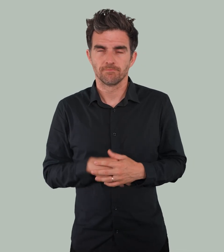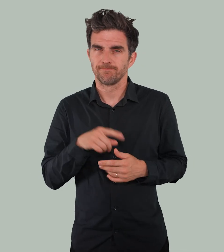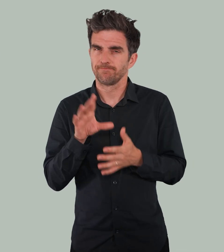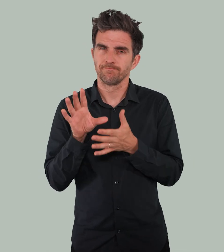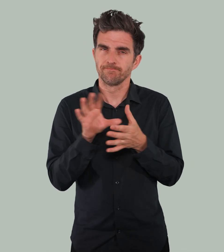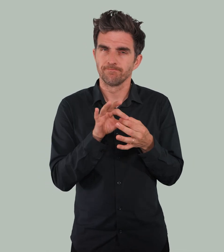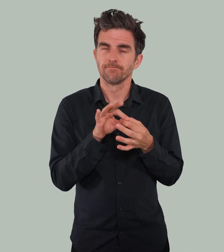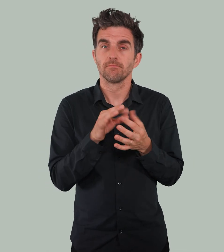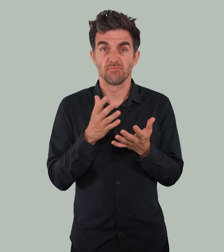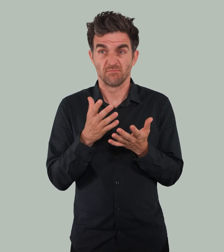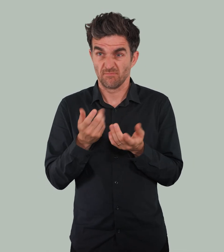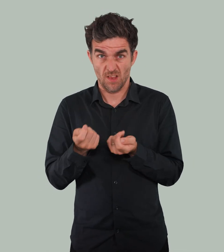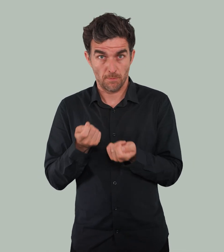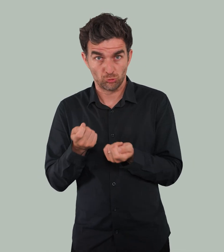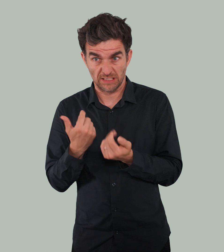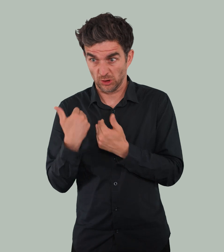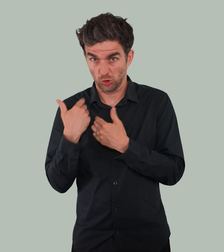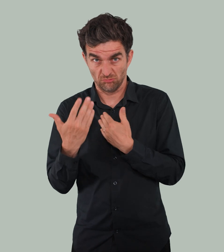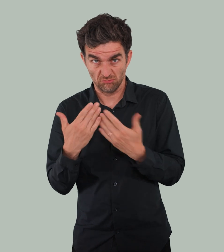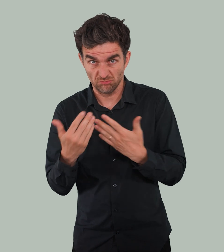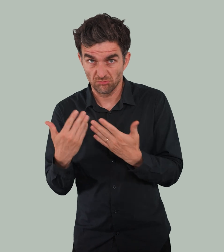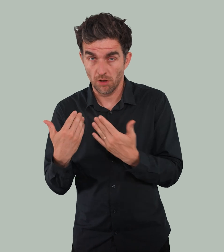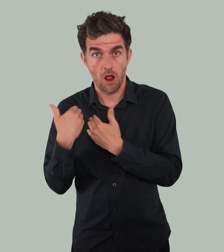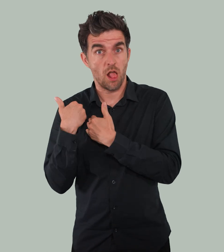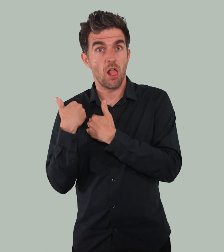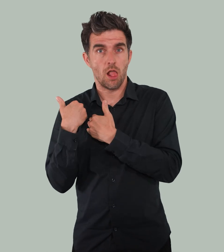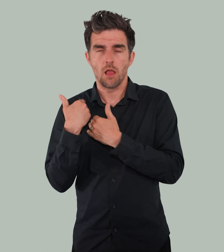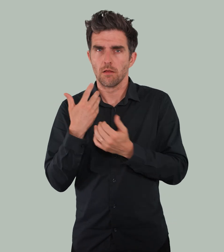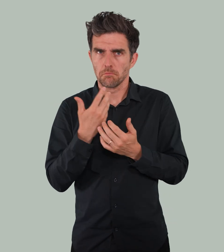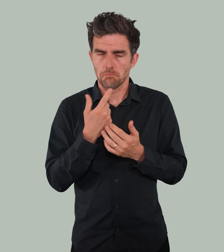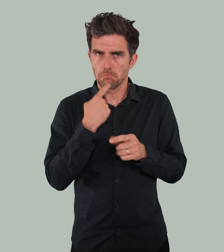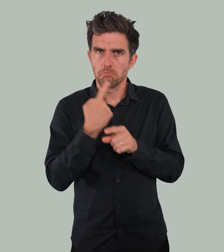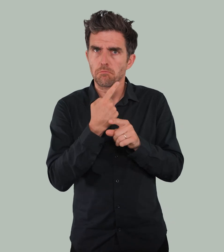References to administrative burden appear more often in responses